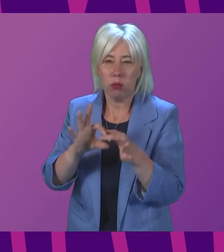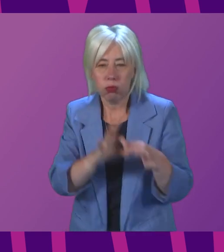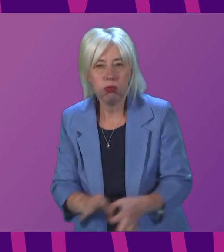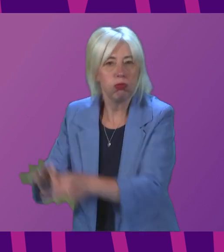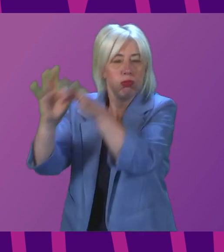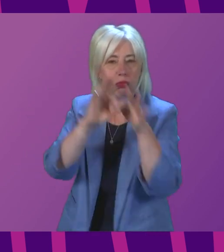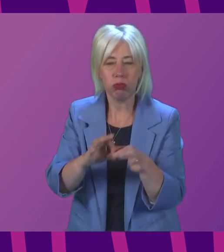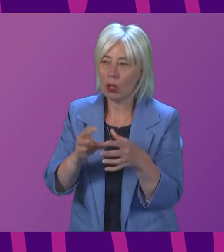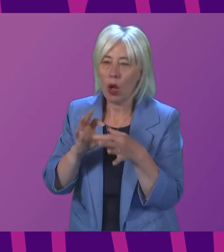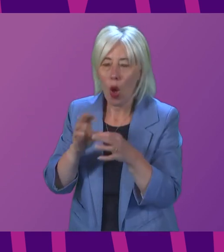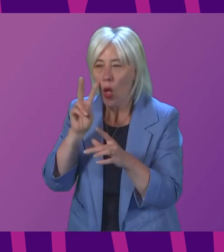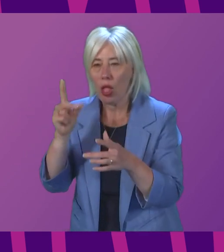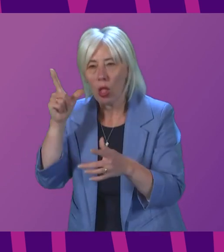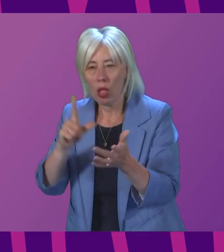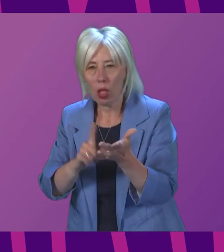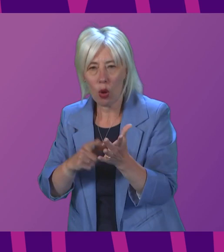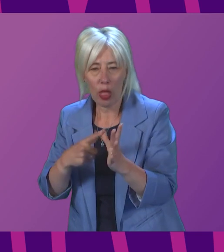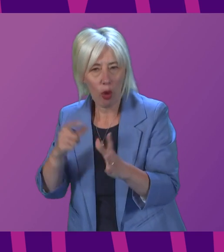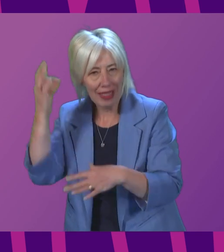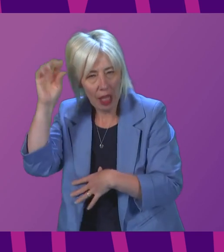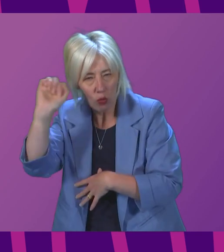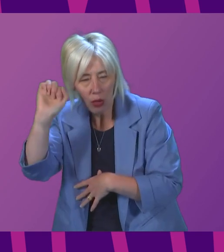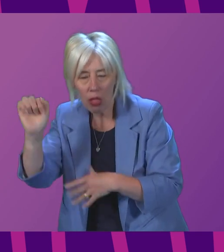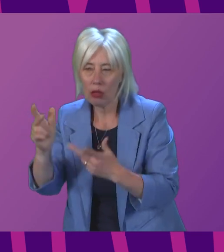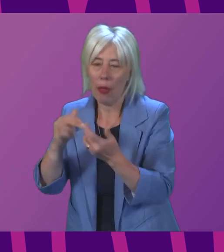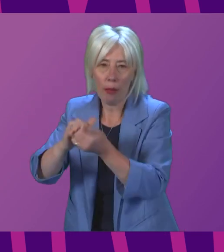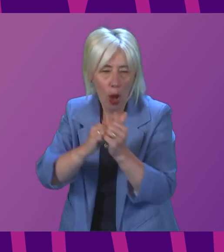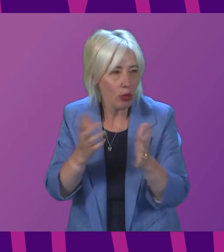We are working very closely with local authorities and other partners to ensure that there is